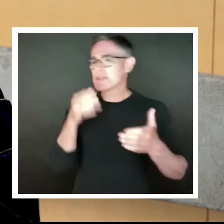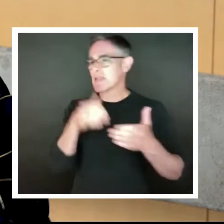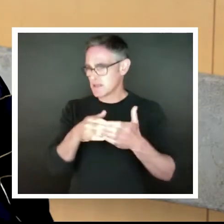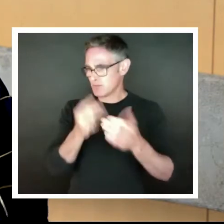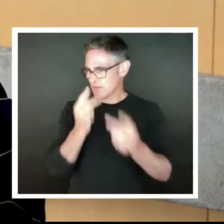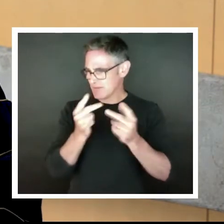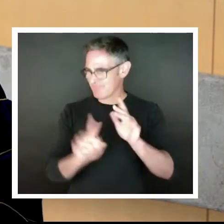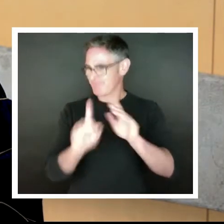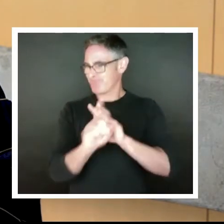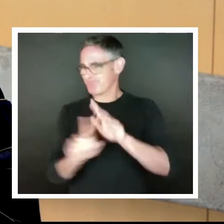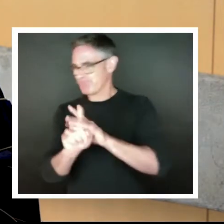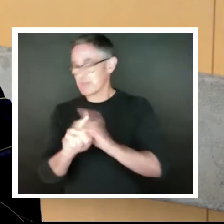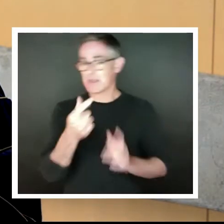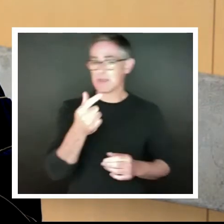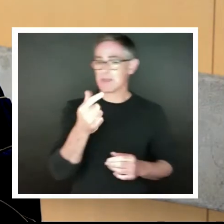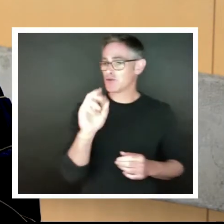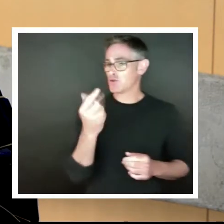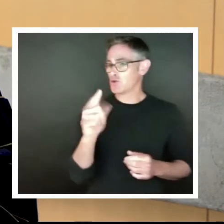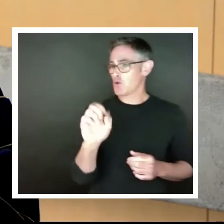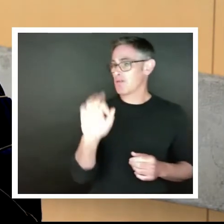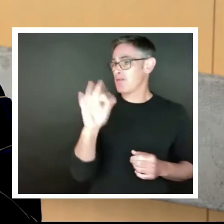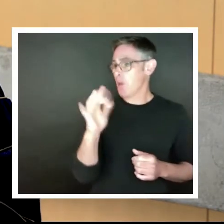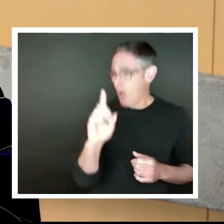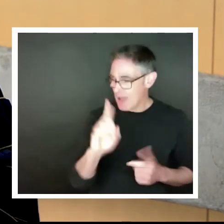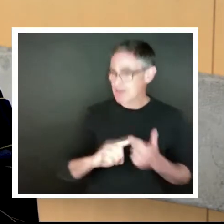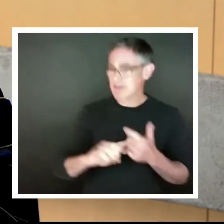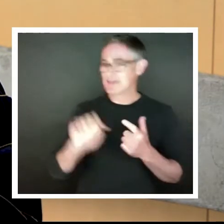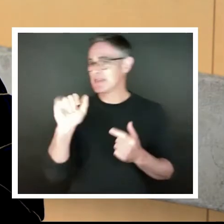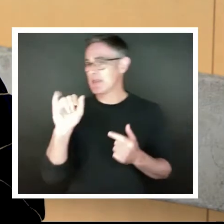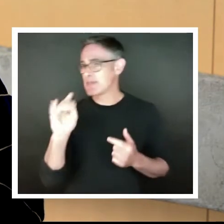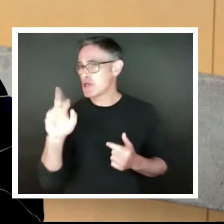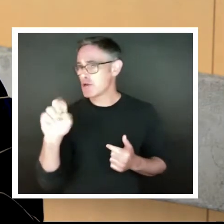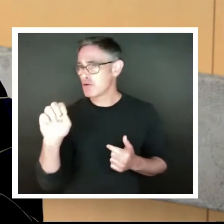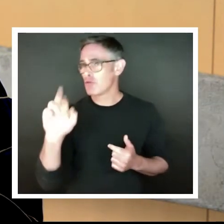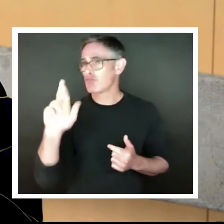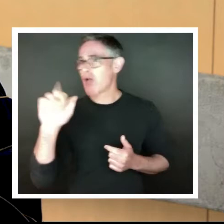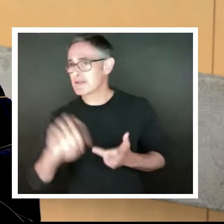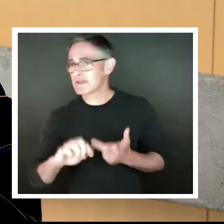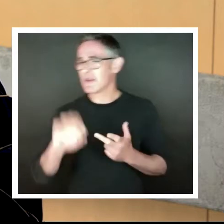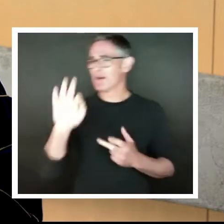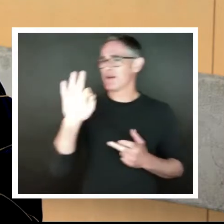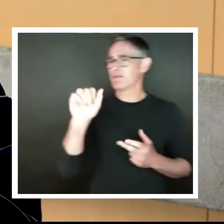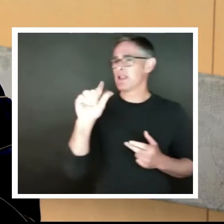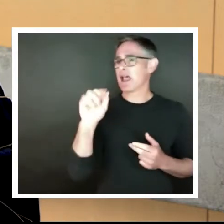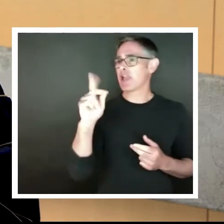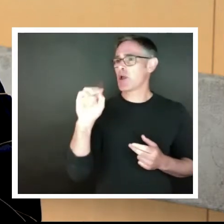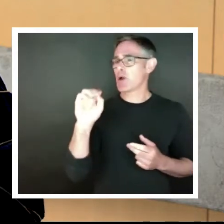The killings of George Floyd, Breonna Taylor, Tamir Rice, Philando Castile, Eric Garner,